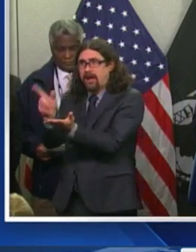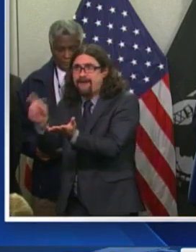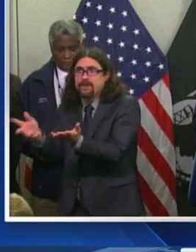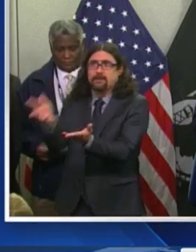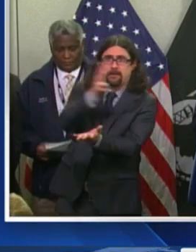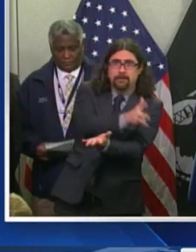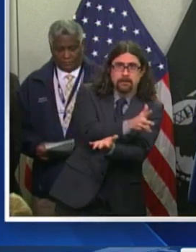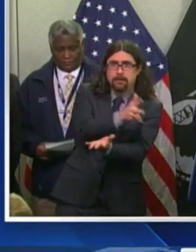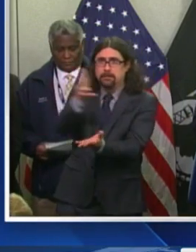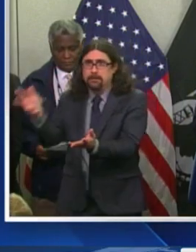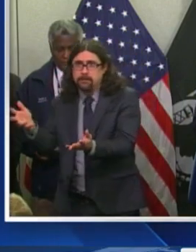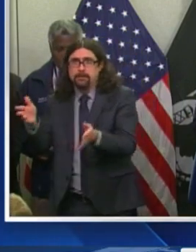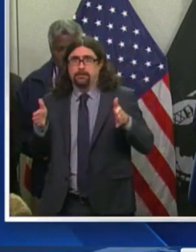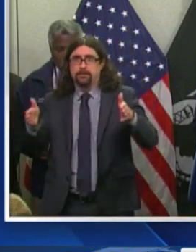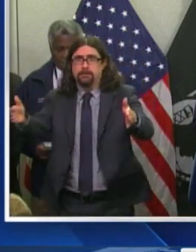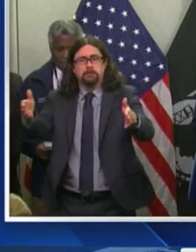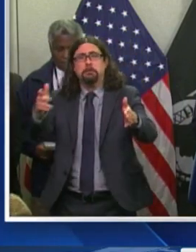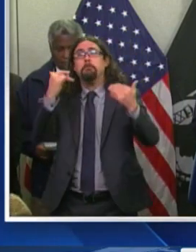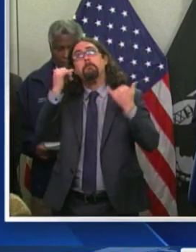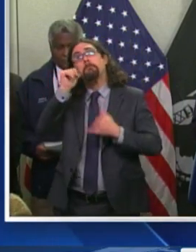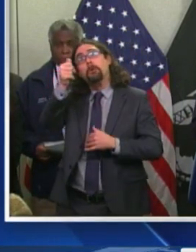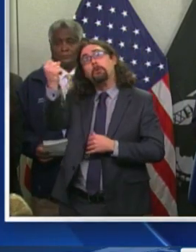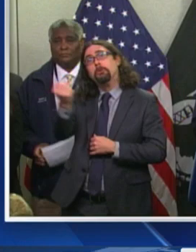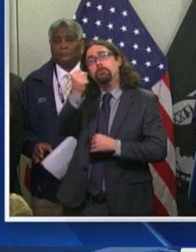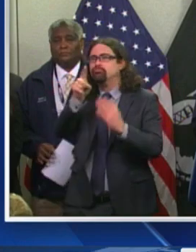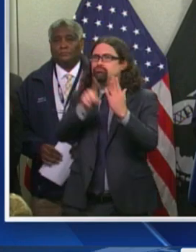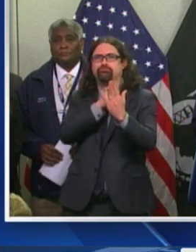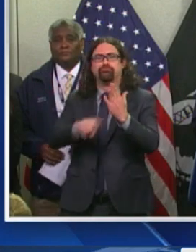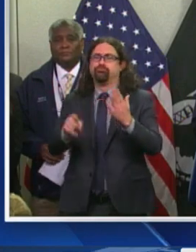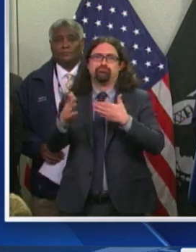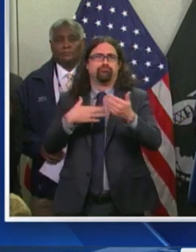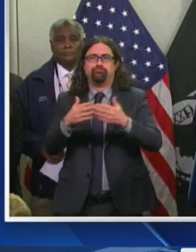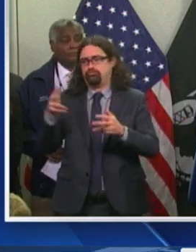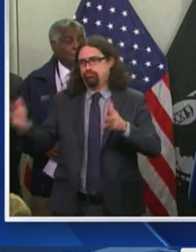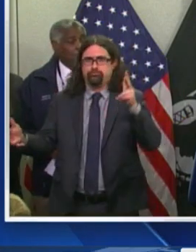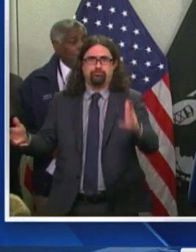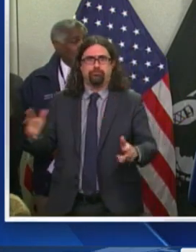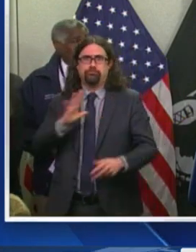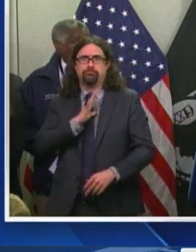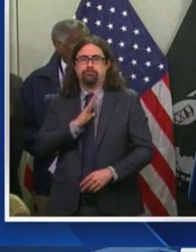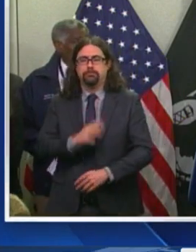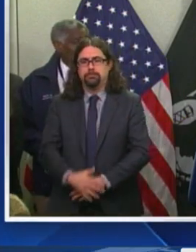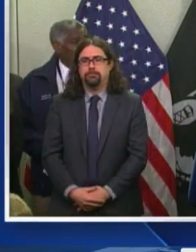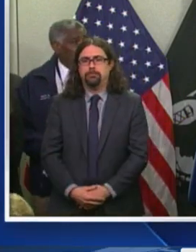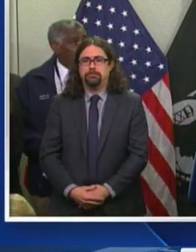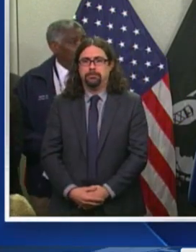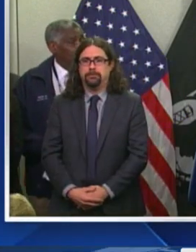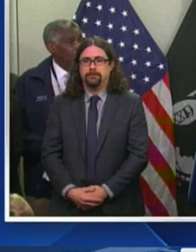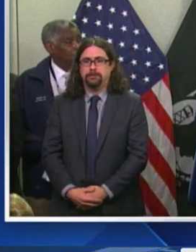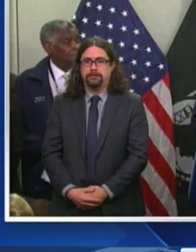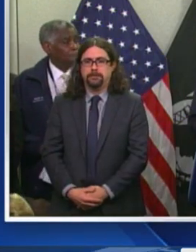SUSPENDED TOMORROW. AGAIN, IF YOU NEED TO GET AROUND, FIRST TRY TO STAY IN TO THE MAXIMUM EXTENT POSSIBLE.